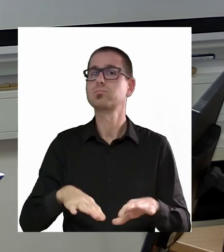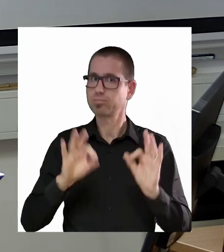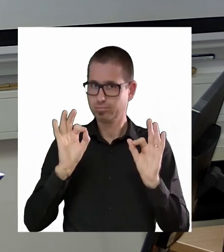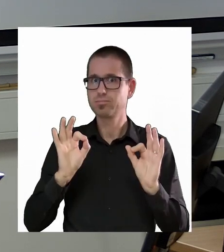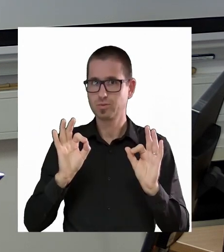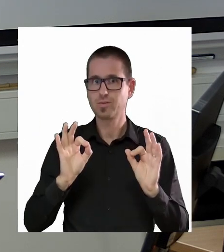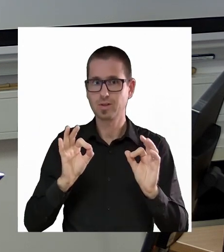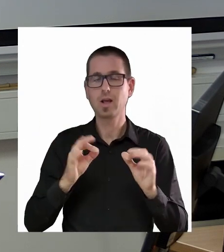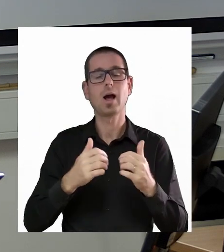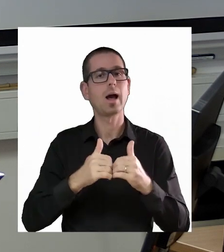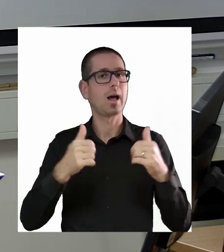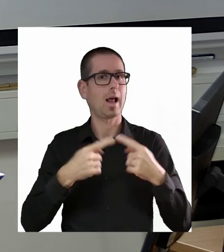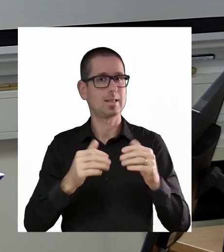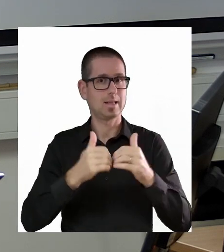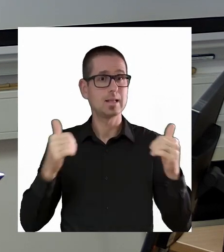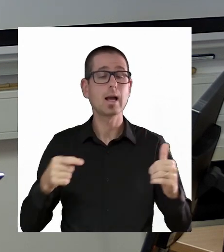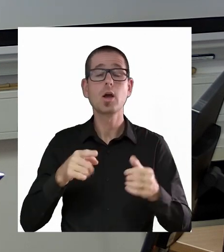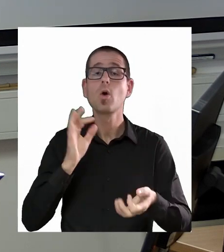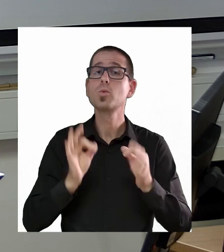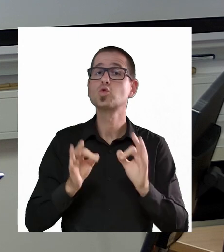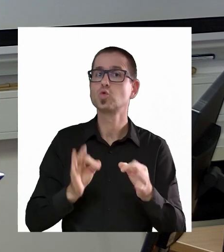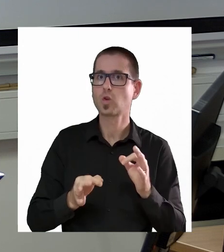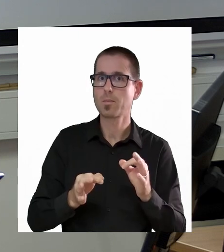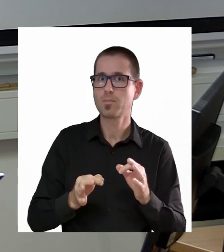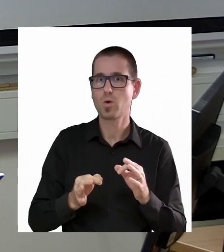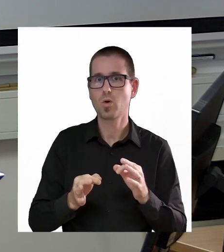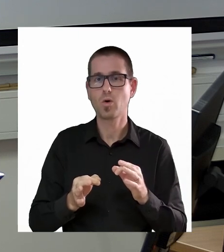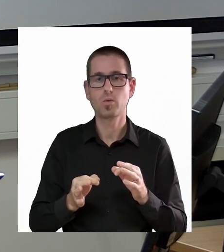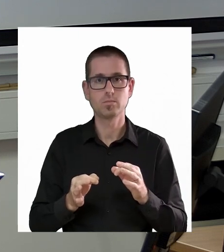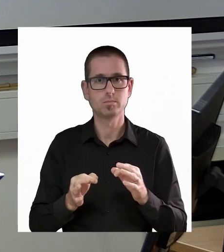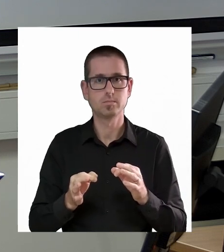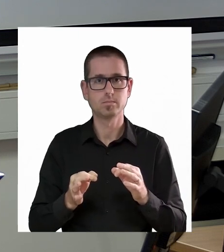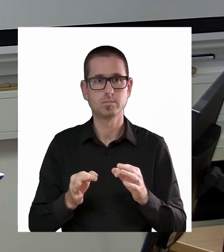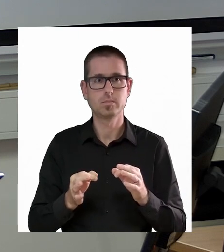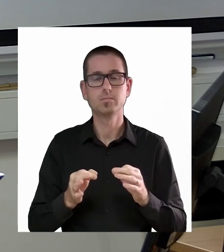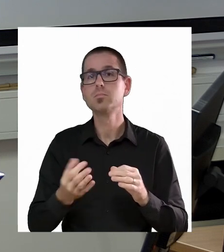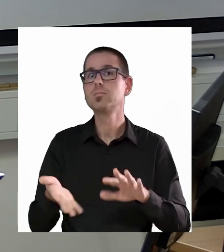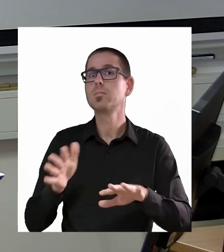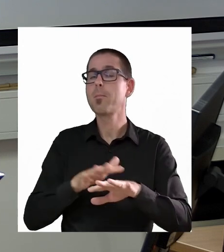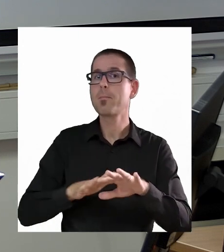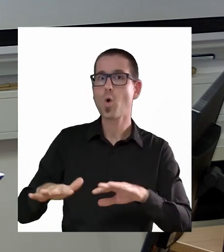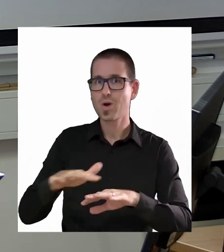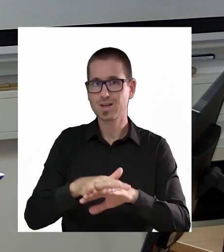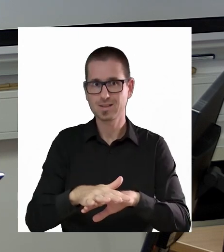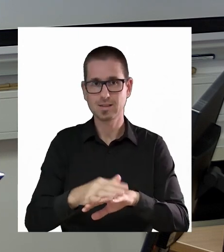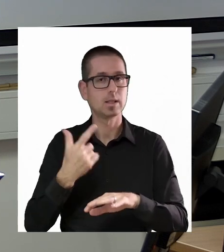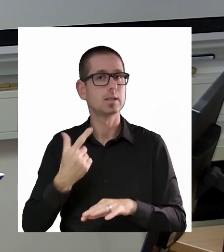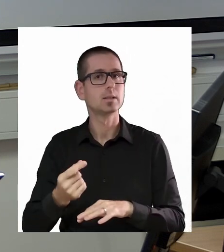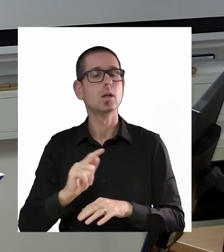which we tried to lessen or kind of COVID with different